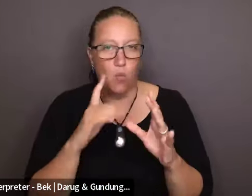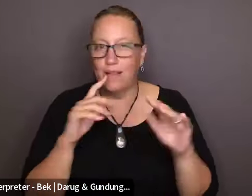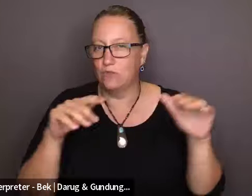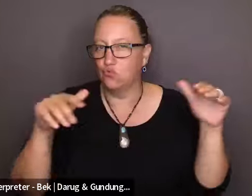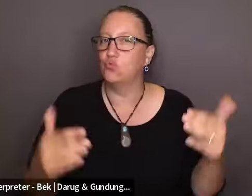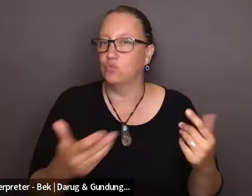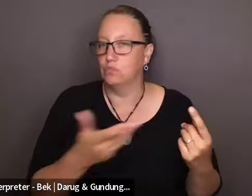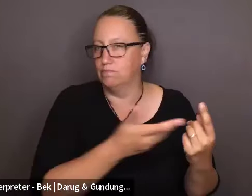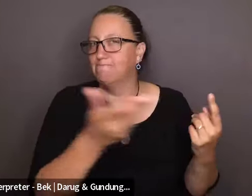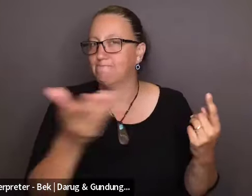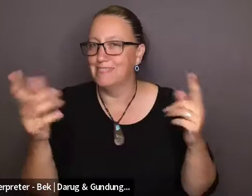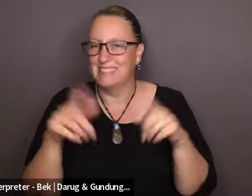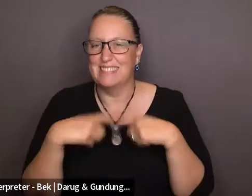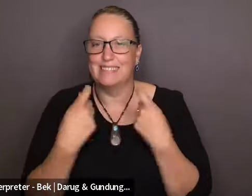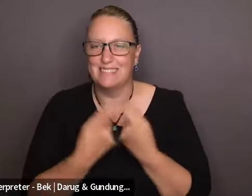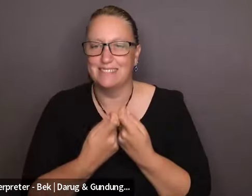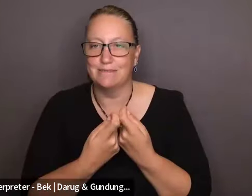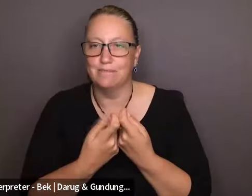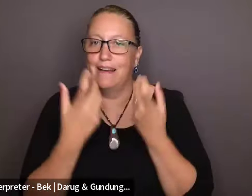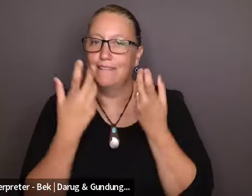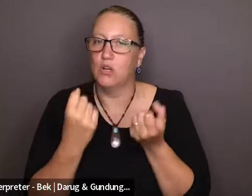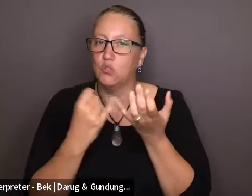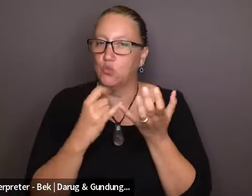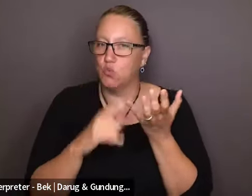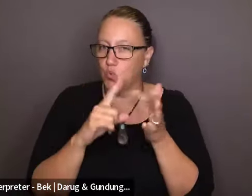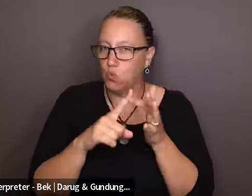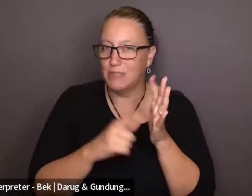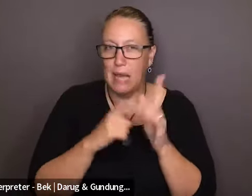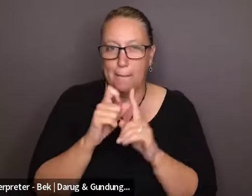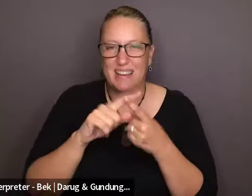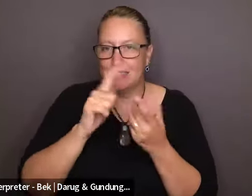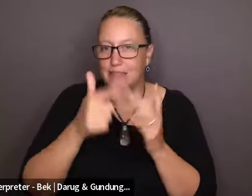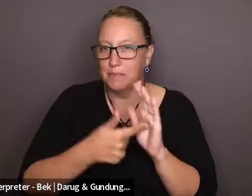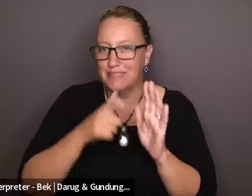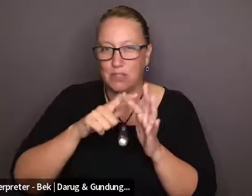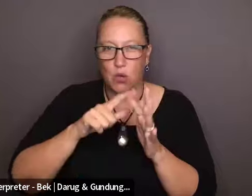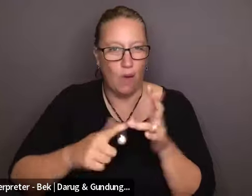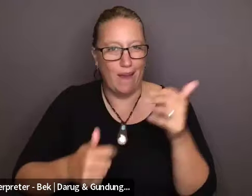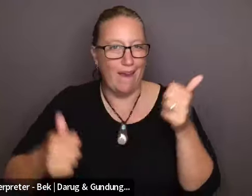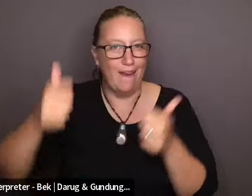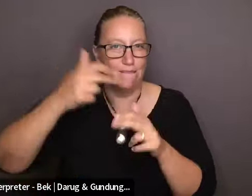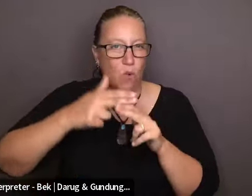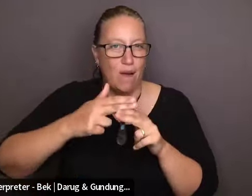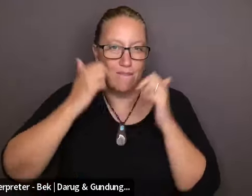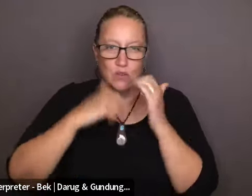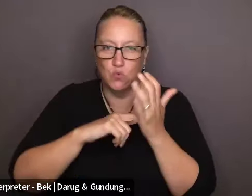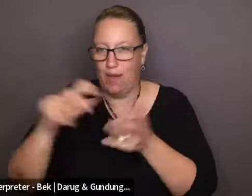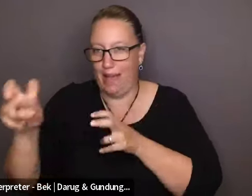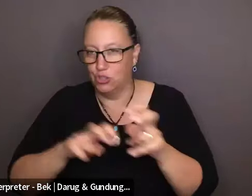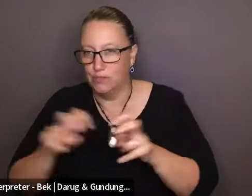join us. What we're going to cover today, and perhaps before I begin I'll introduce the team that we have here.